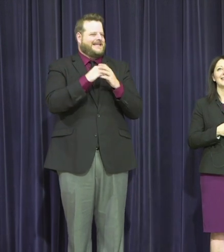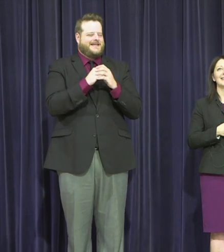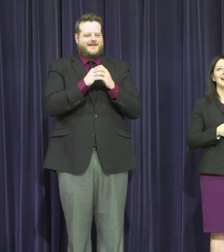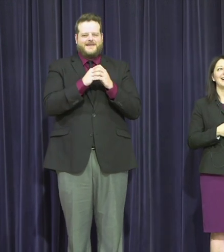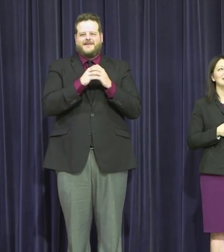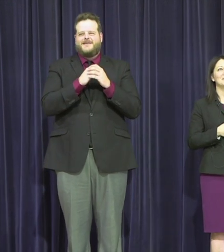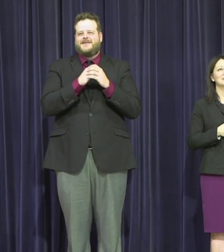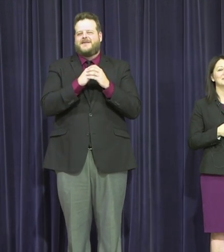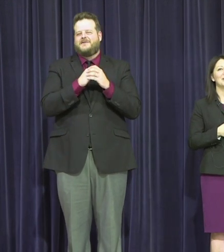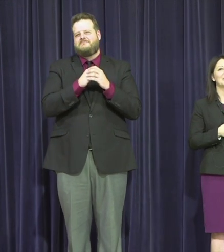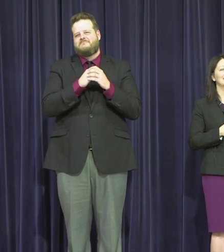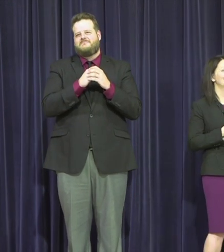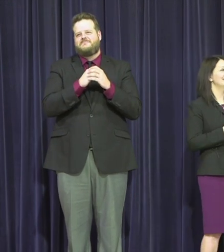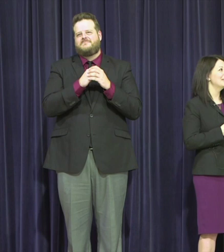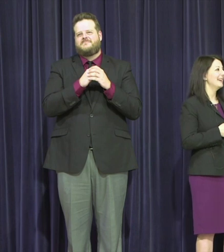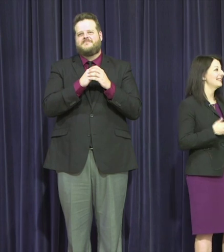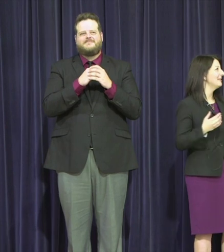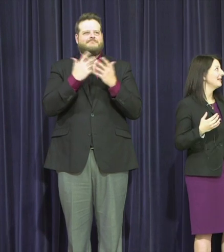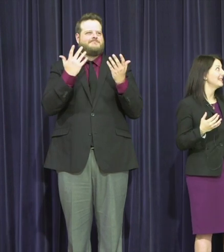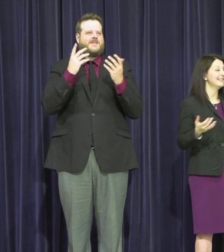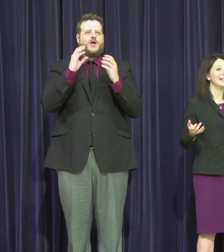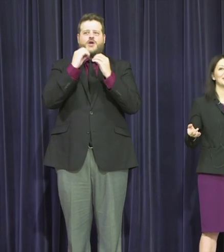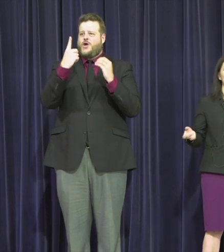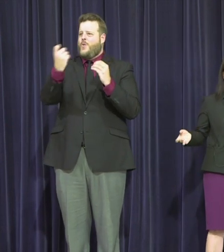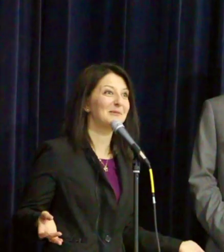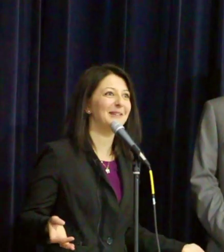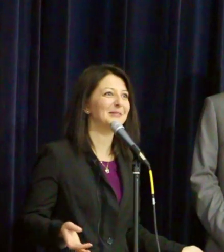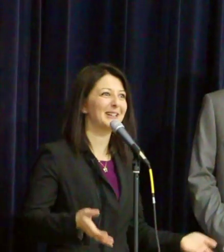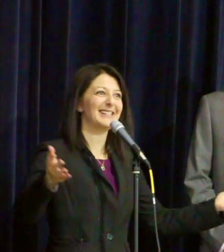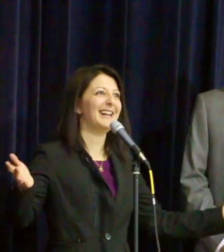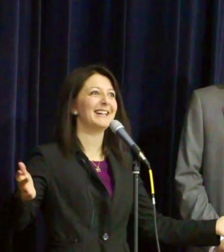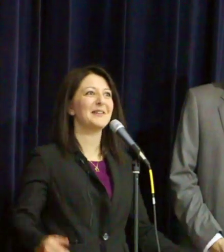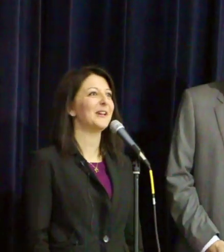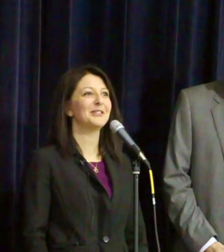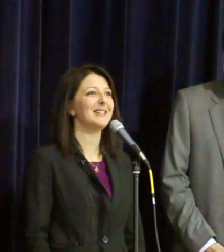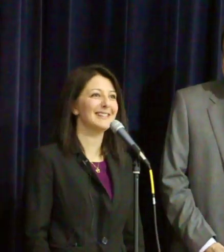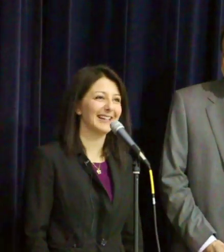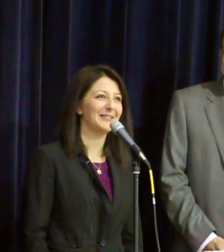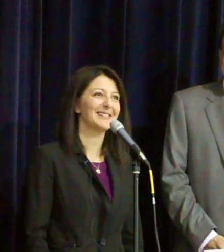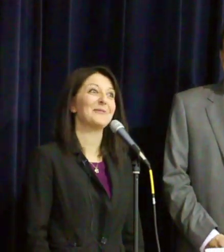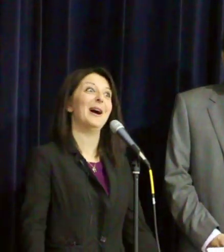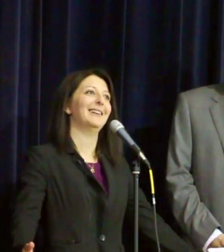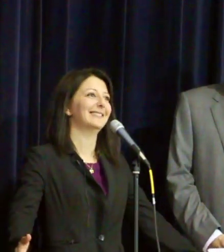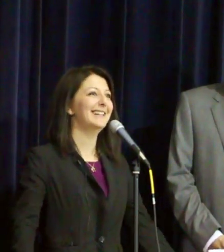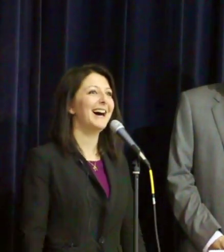Where no one asked me what I was going to say in front of the camera before I said it. They were very trusting. Wow.